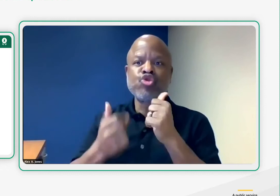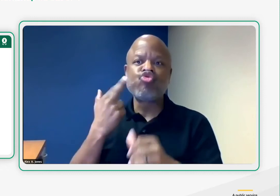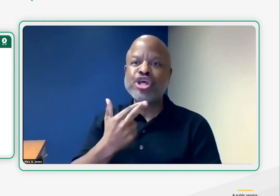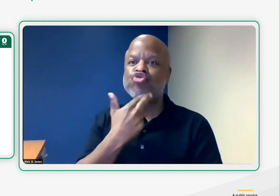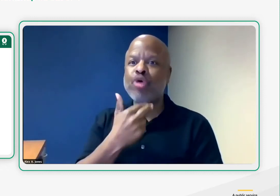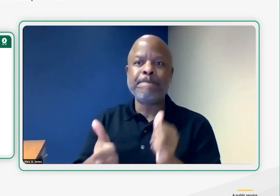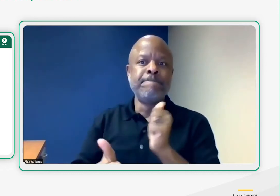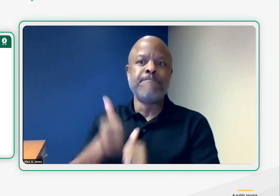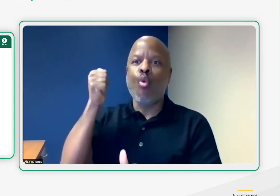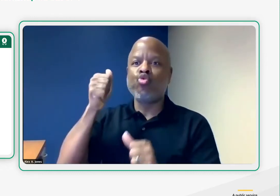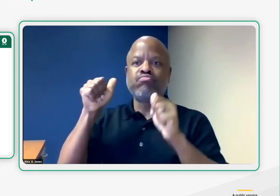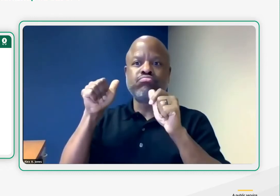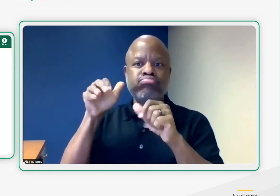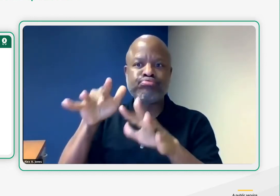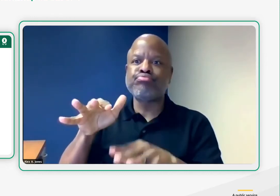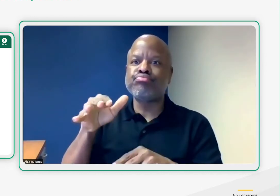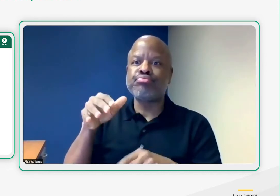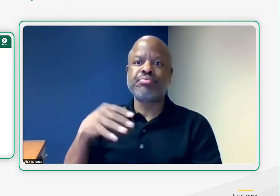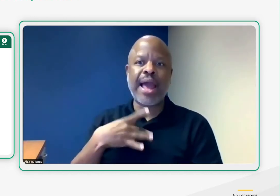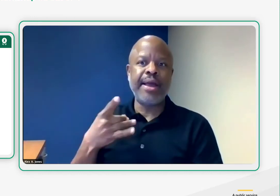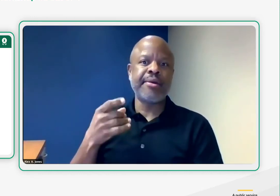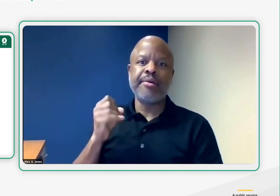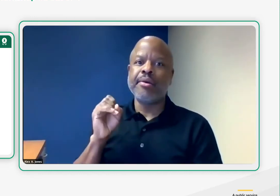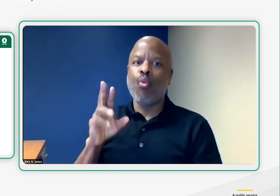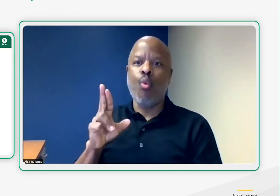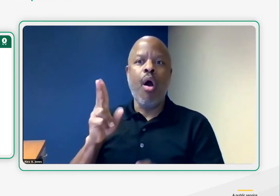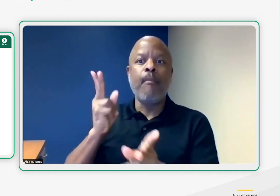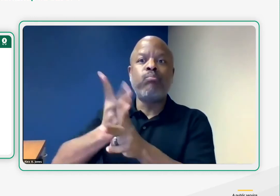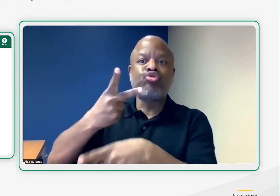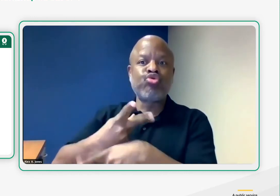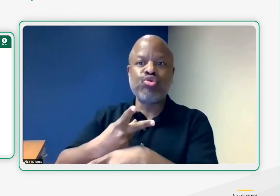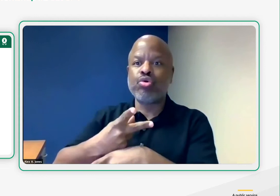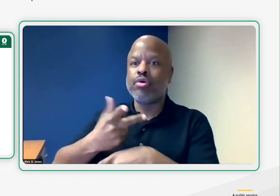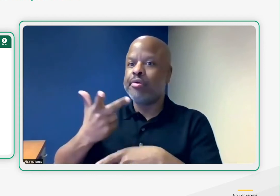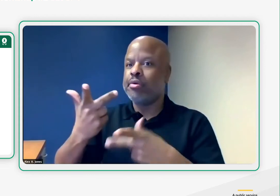People will go to a specific restaurant.